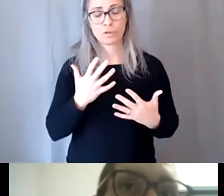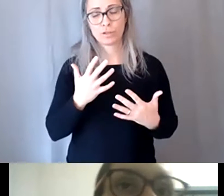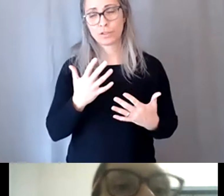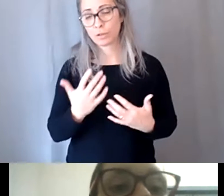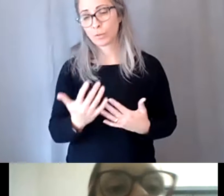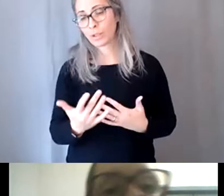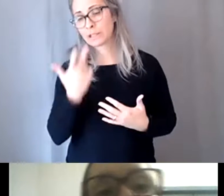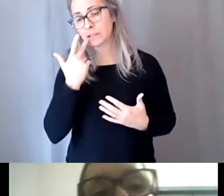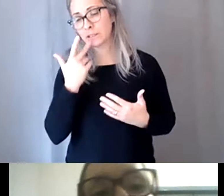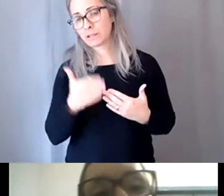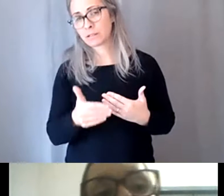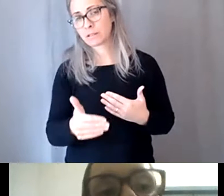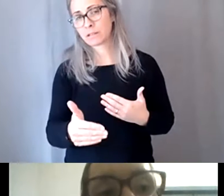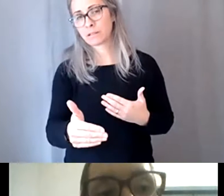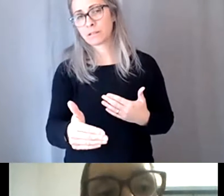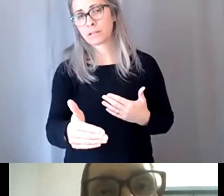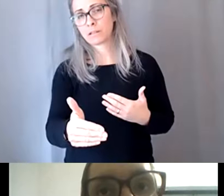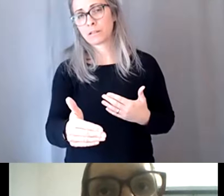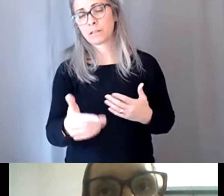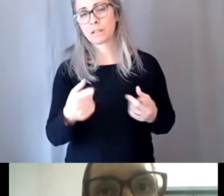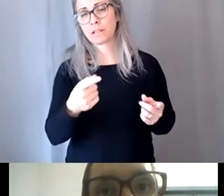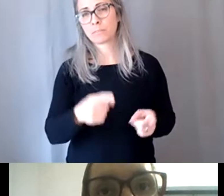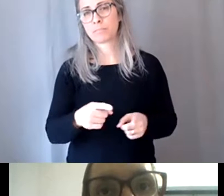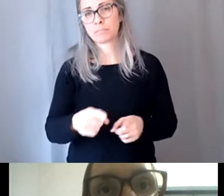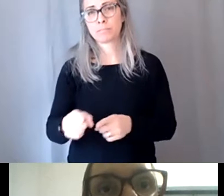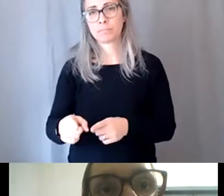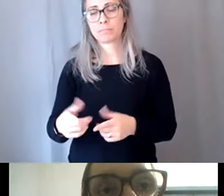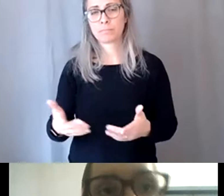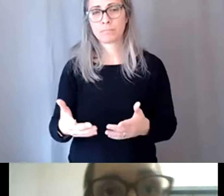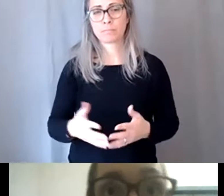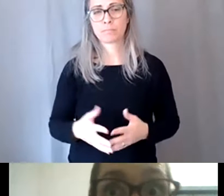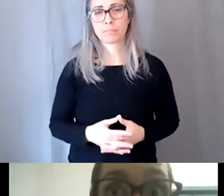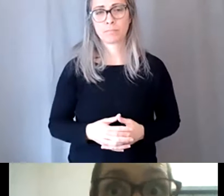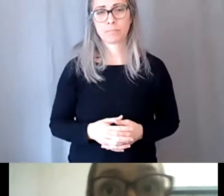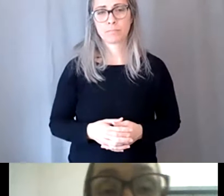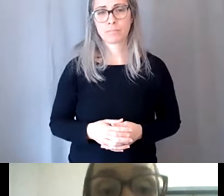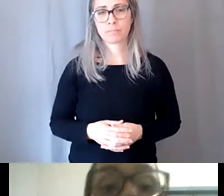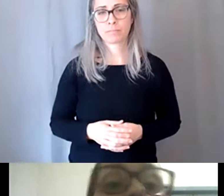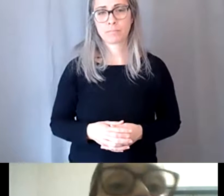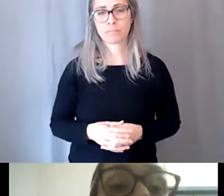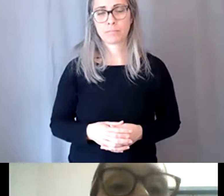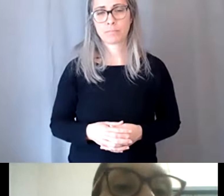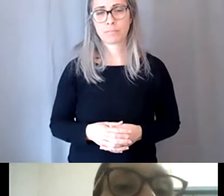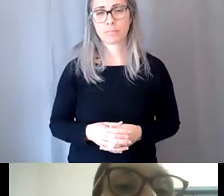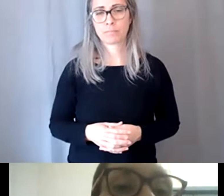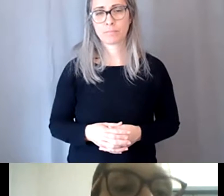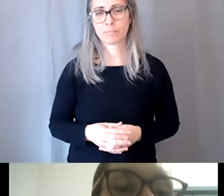these are those things are very makes me